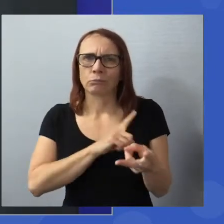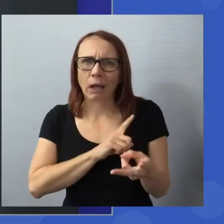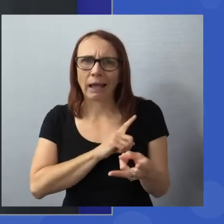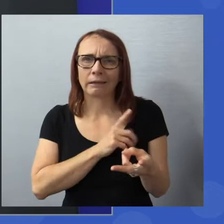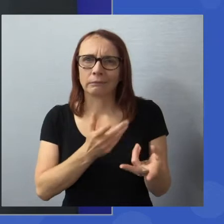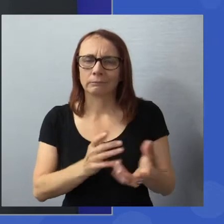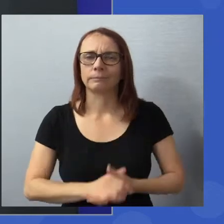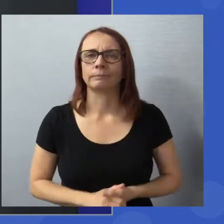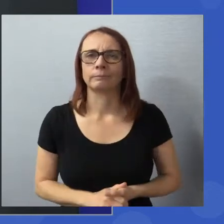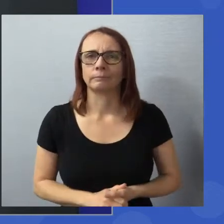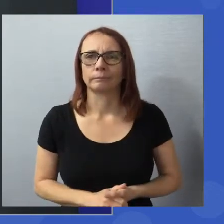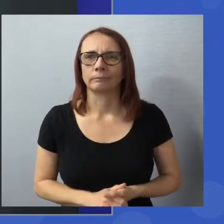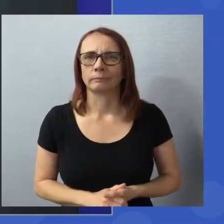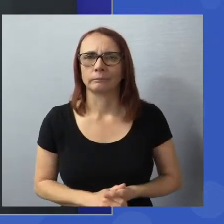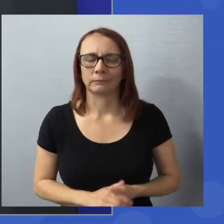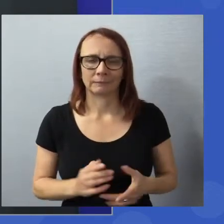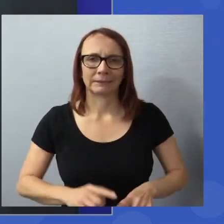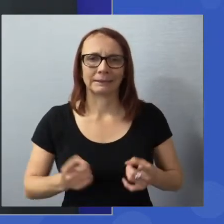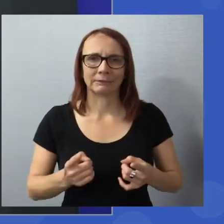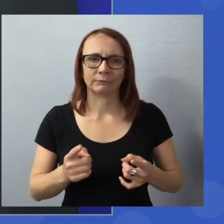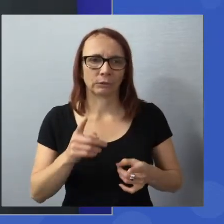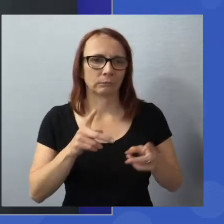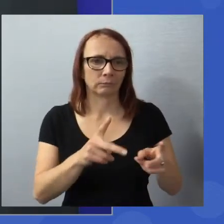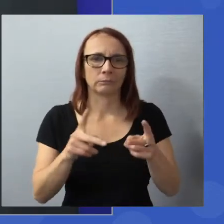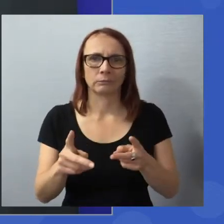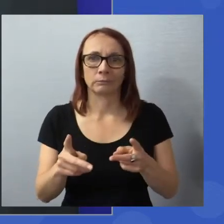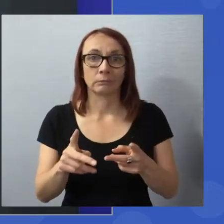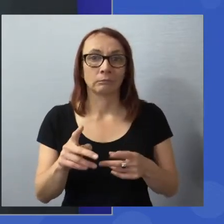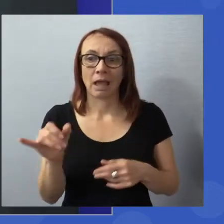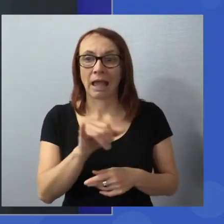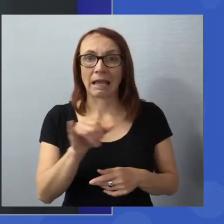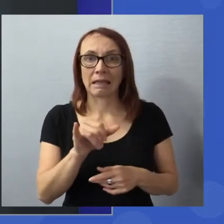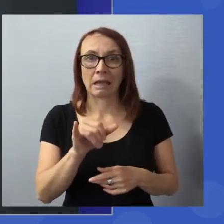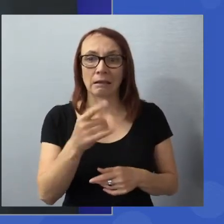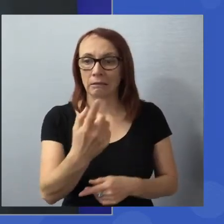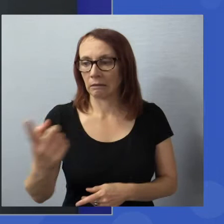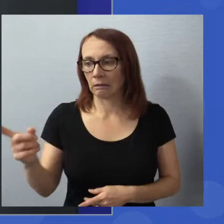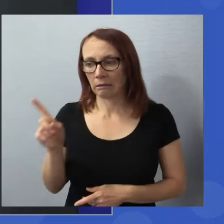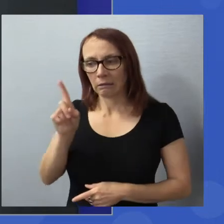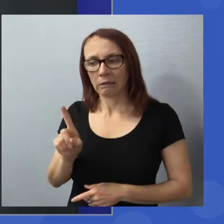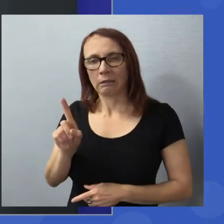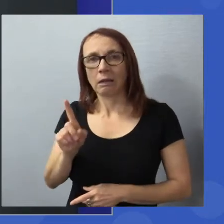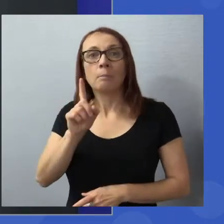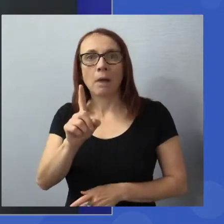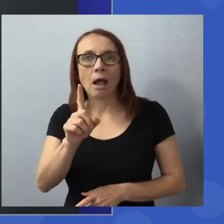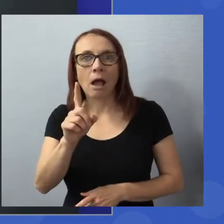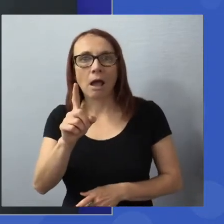options for how you do this you can either come to the front of the room here but just to let you know that if you do come to the front you will of